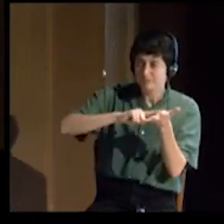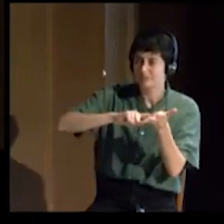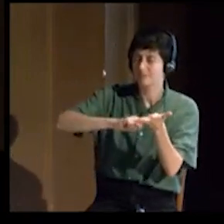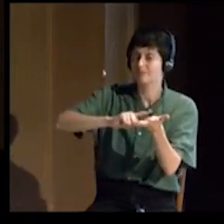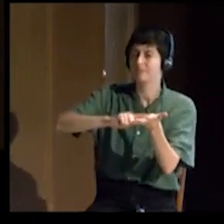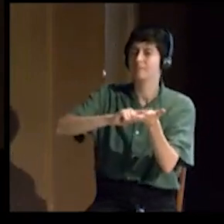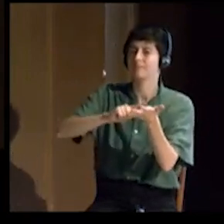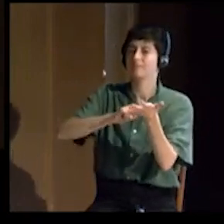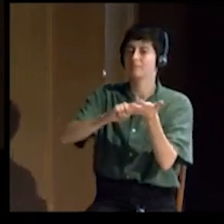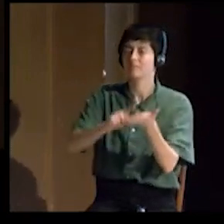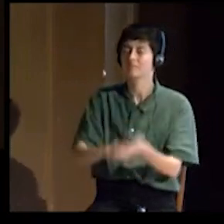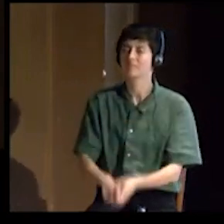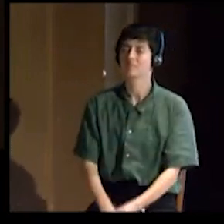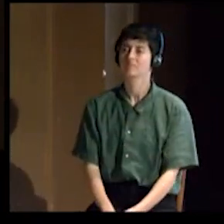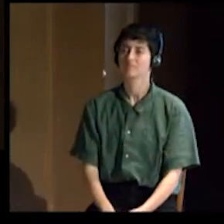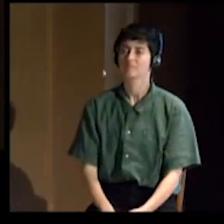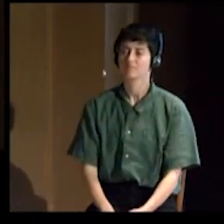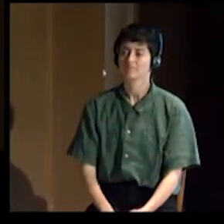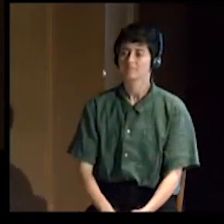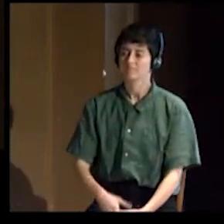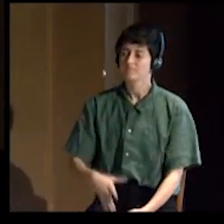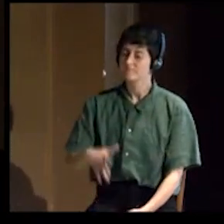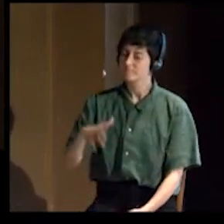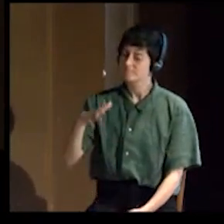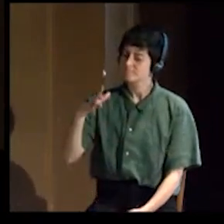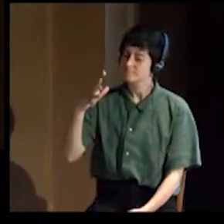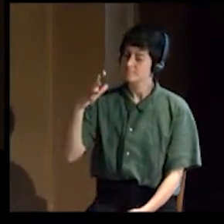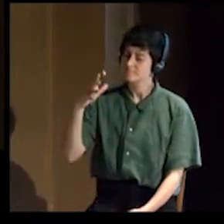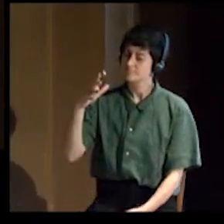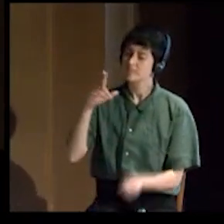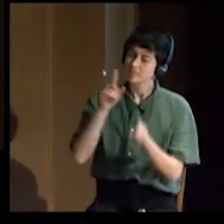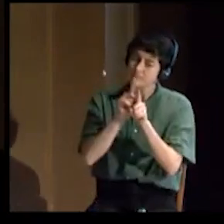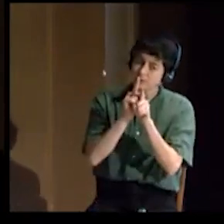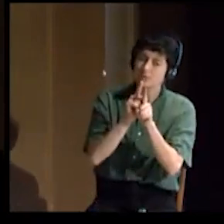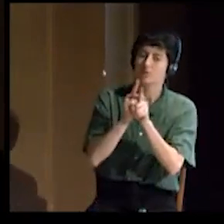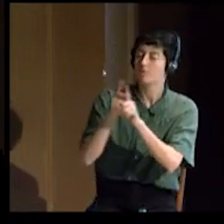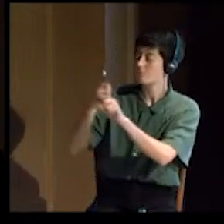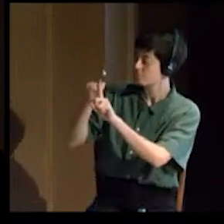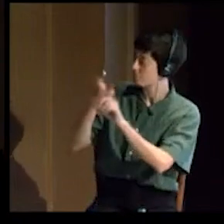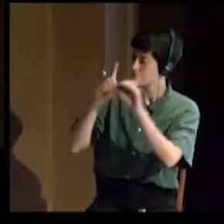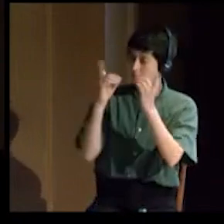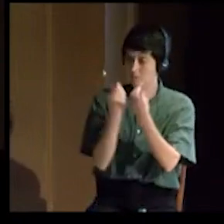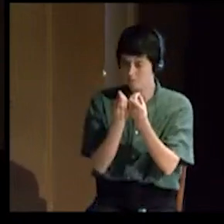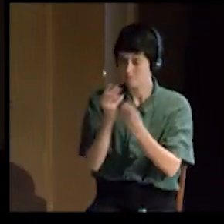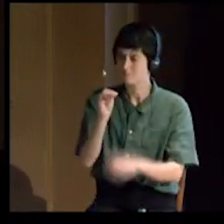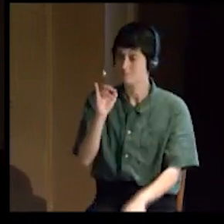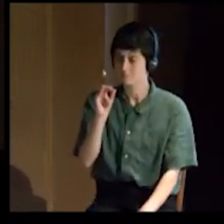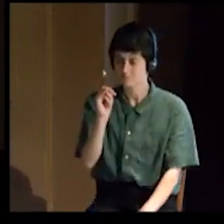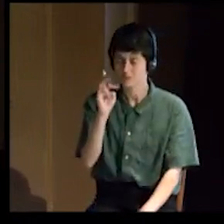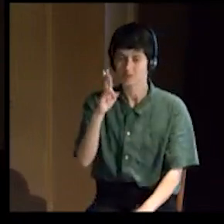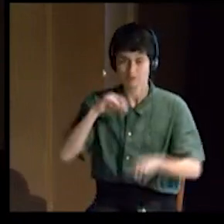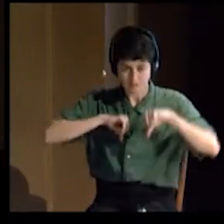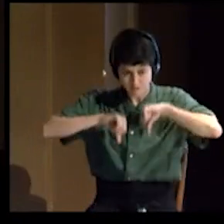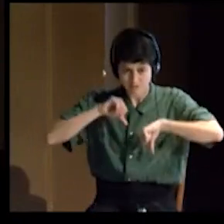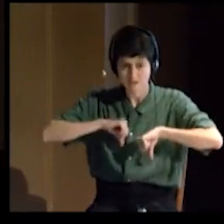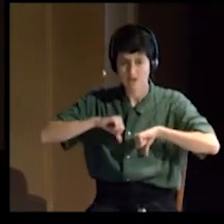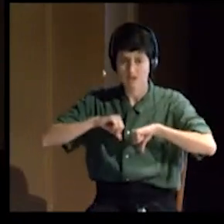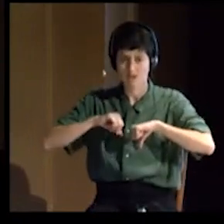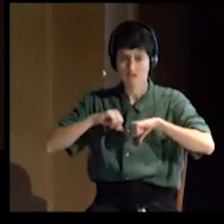and mentorship she received in the Department of Mineral Sciences provided her with an excellent foundation for her career today.